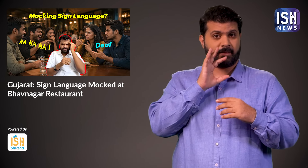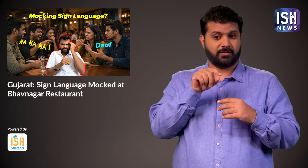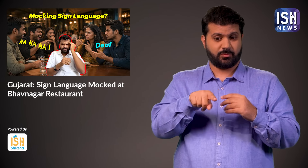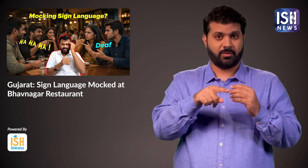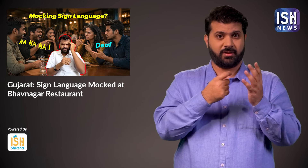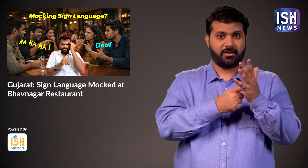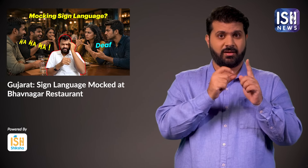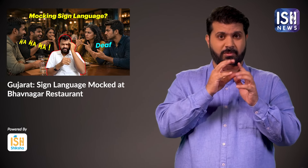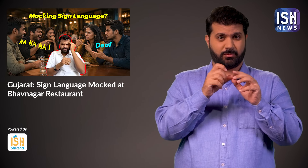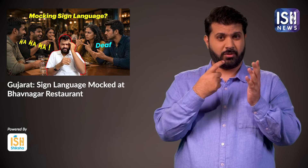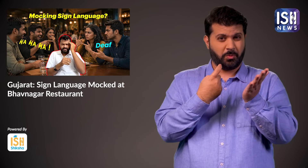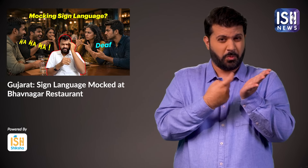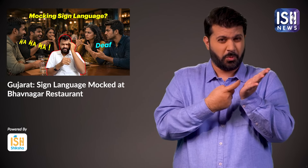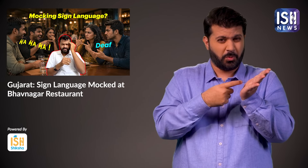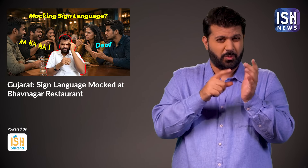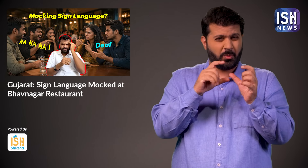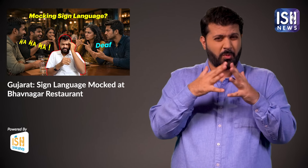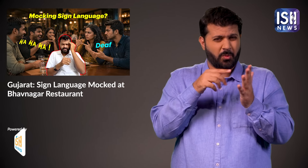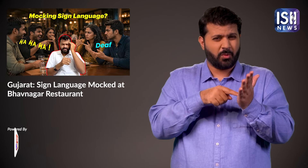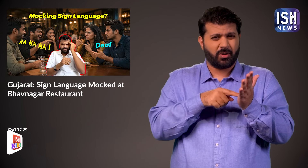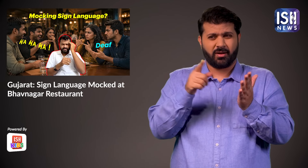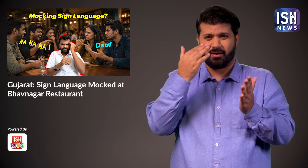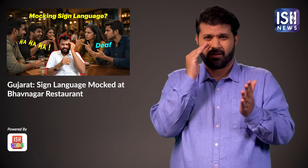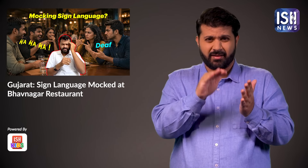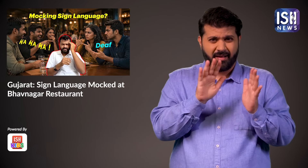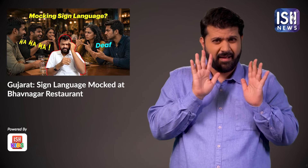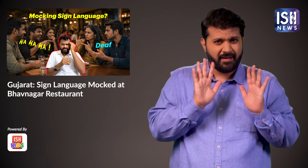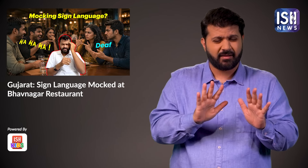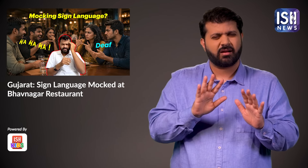Under the Rights of Persons with Disabilities Act, 2016, mocking or insulting a person with a disability